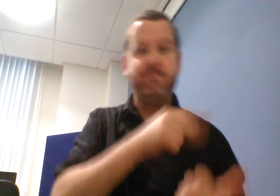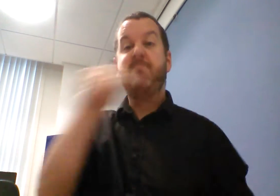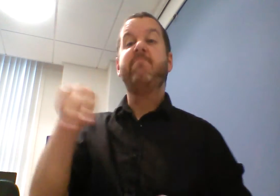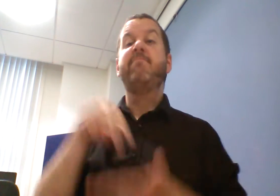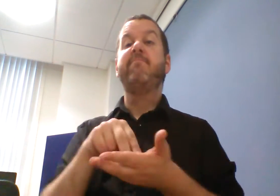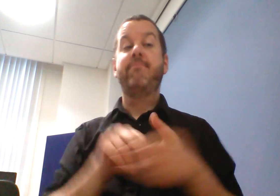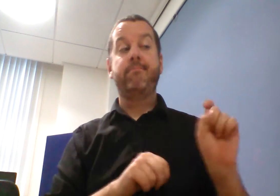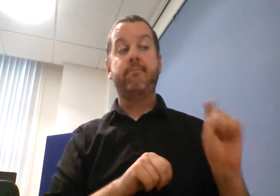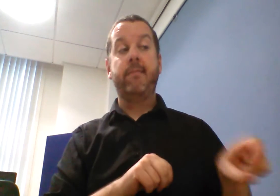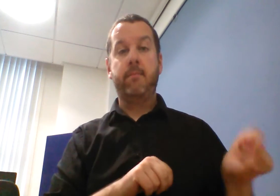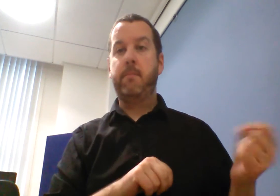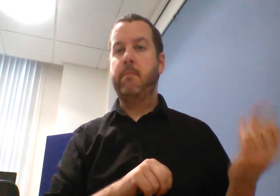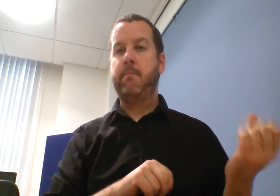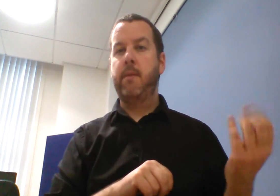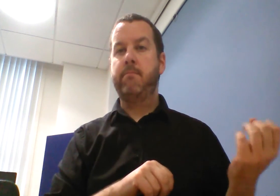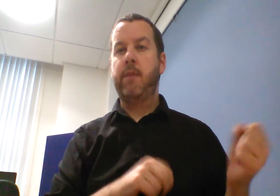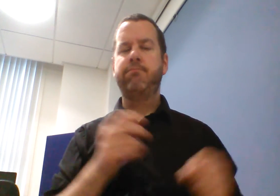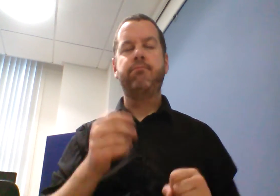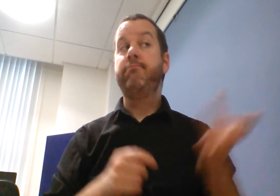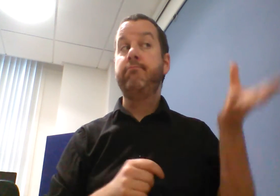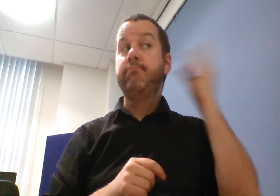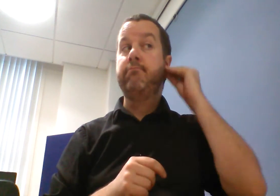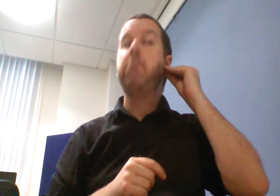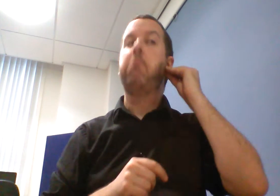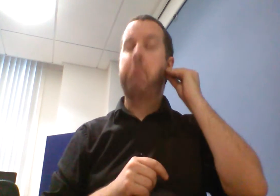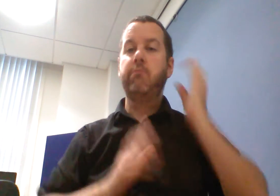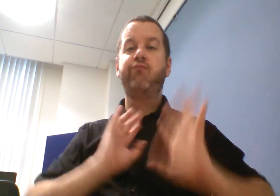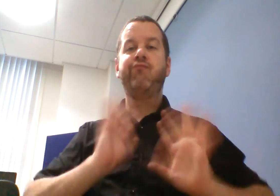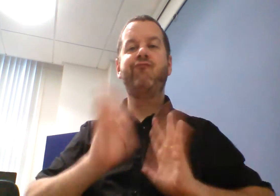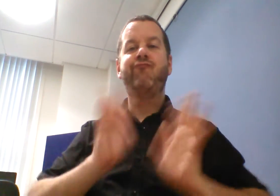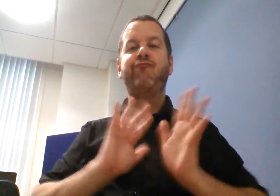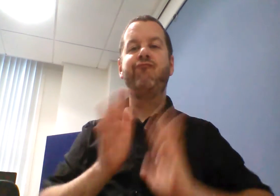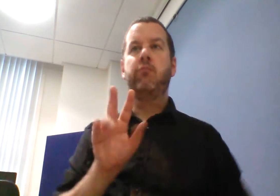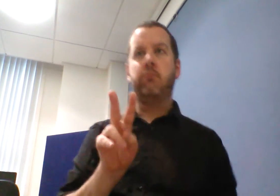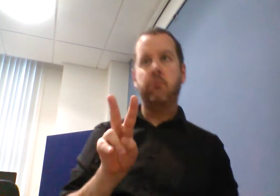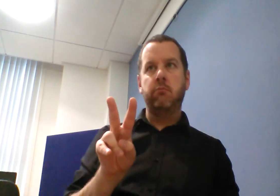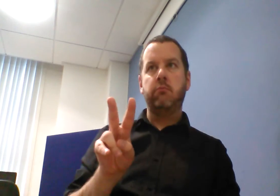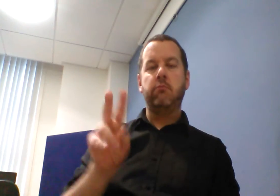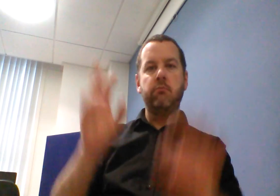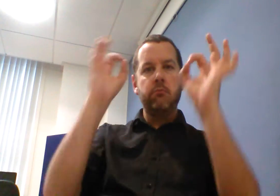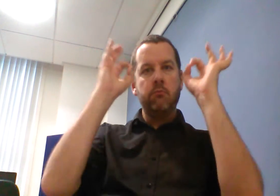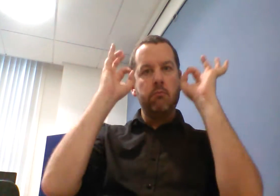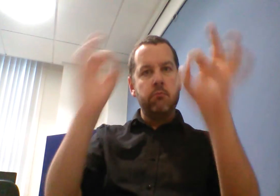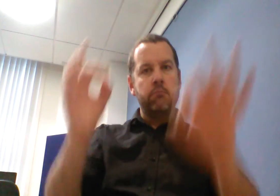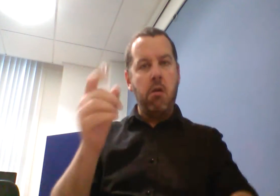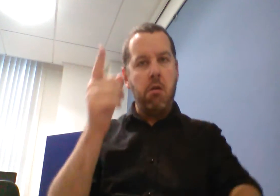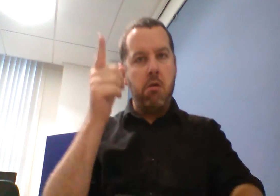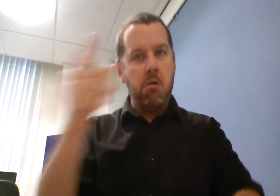As he played each clip, he would sign the next piece. I thought this was fantastic!